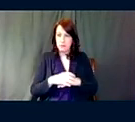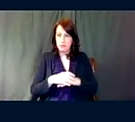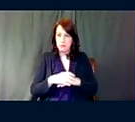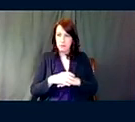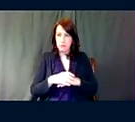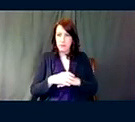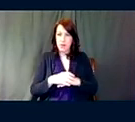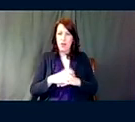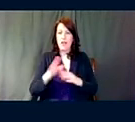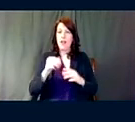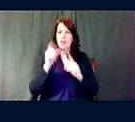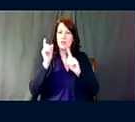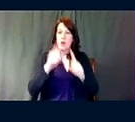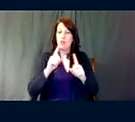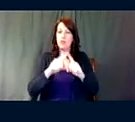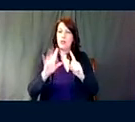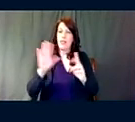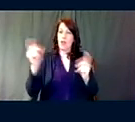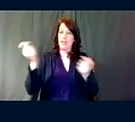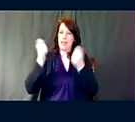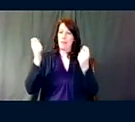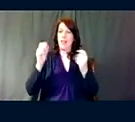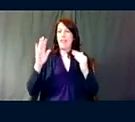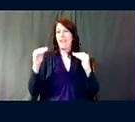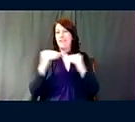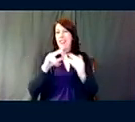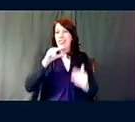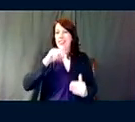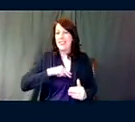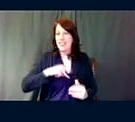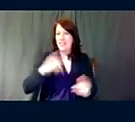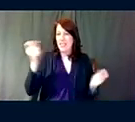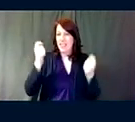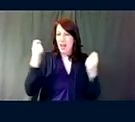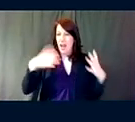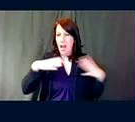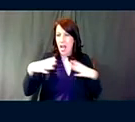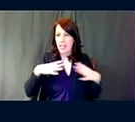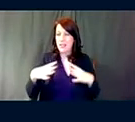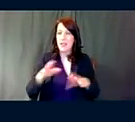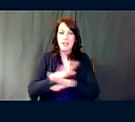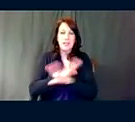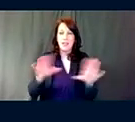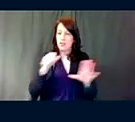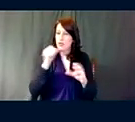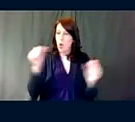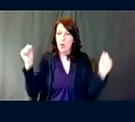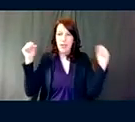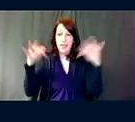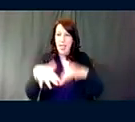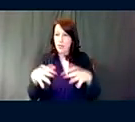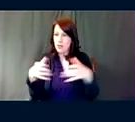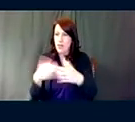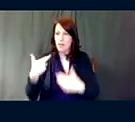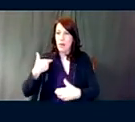PEOPLE TO NOT TRAVEL, EQUIVALENT OF THANKSGIVING, PLUS A RELIGIOUS CEREMONY, WE'RE ENCOURAGING PEOPLE NOT TO GATHER